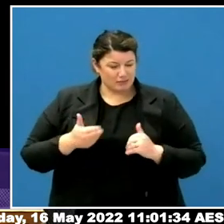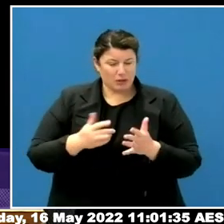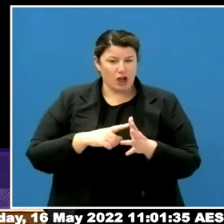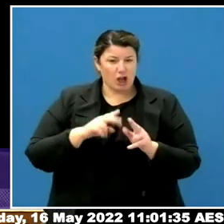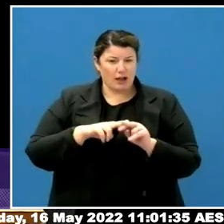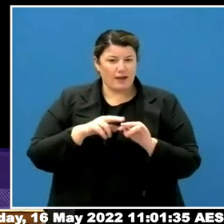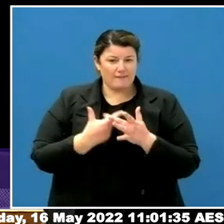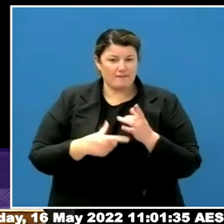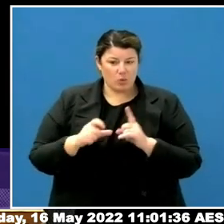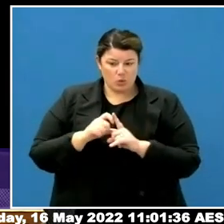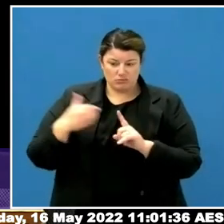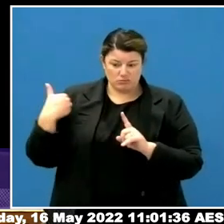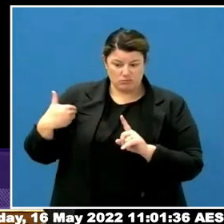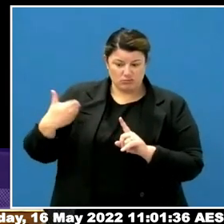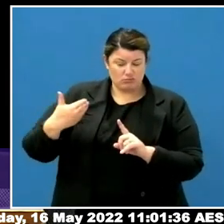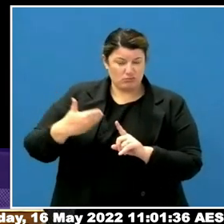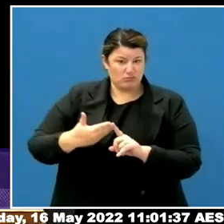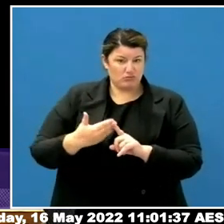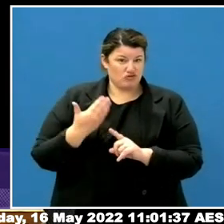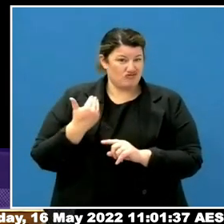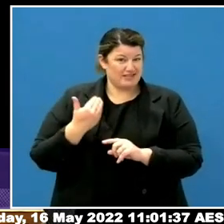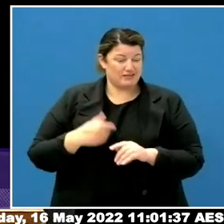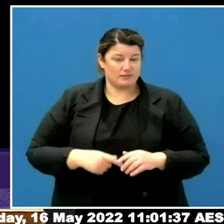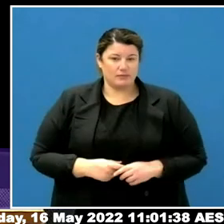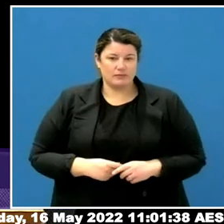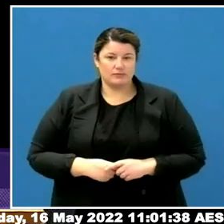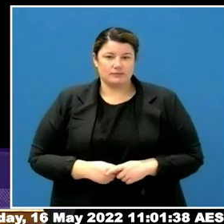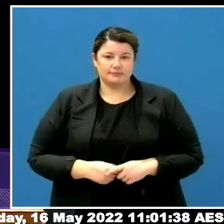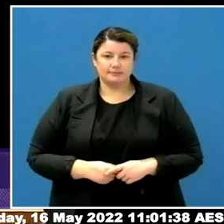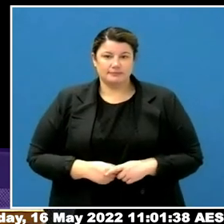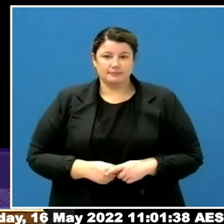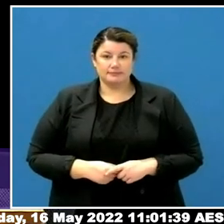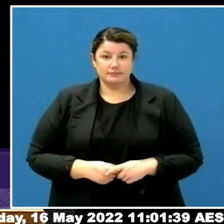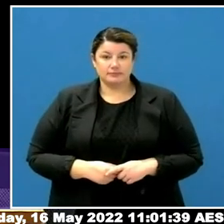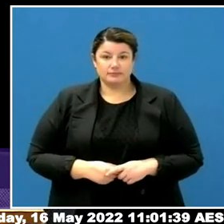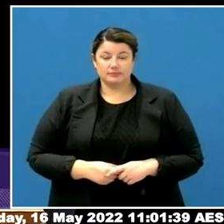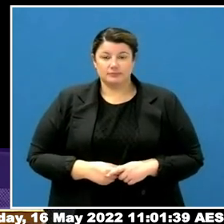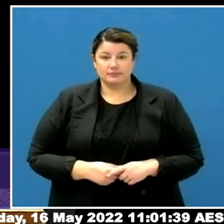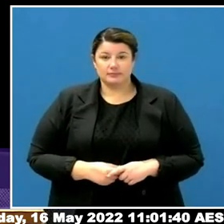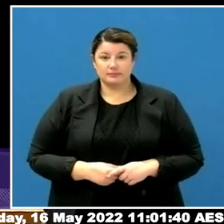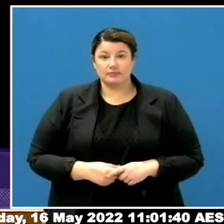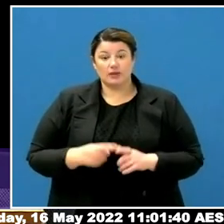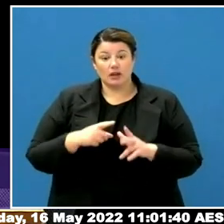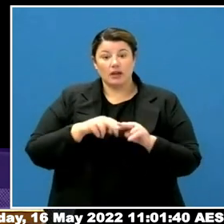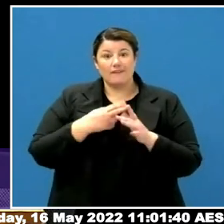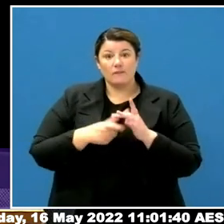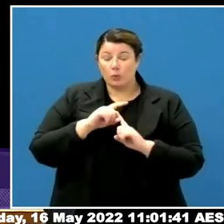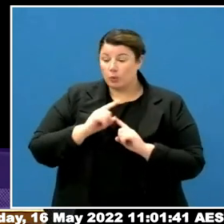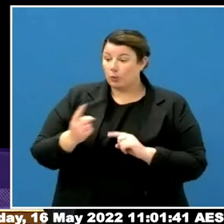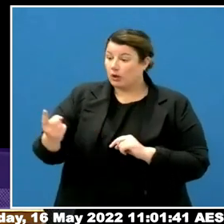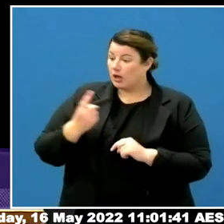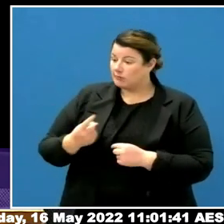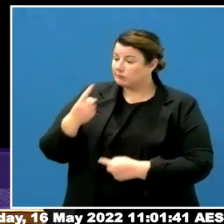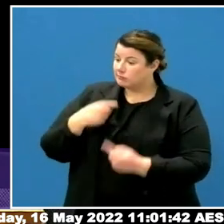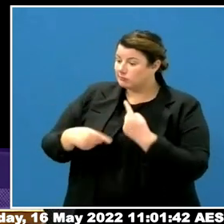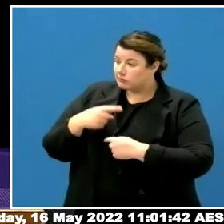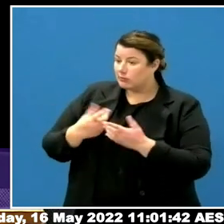We will also be discussing what Afford has learned from those incidents and issues, and